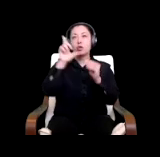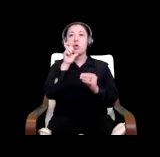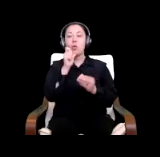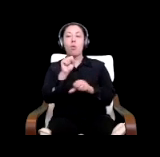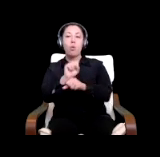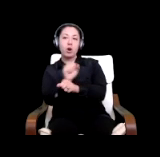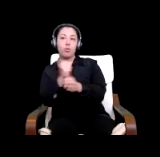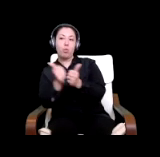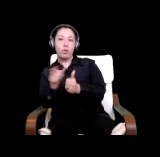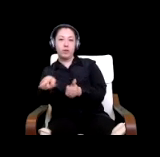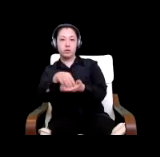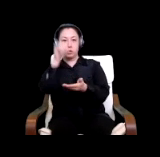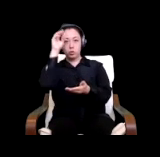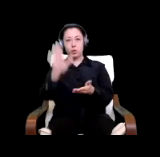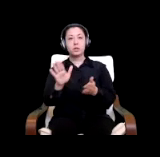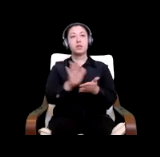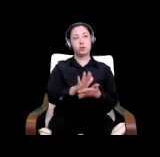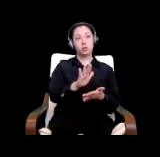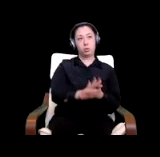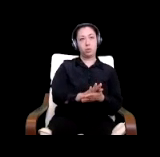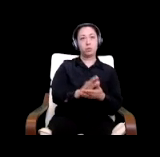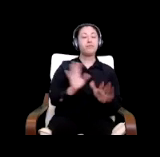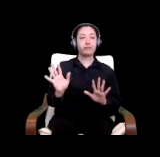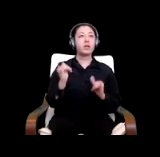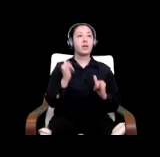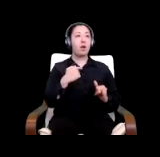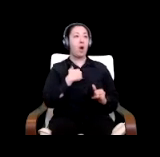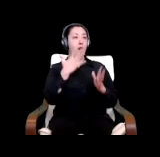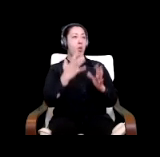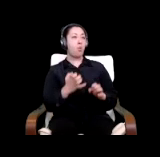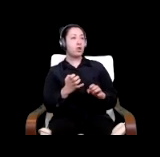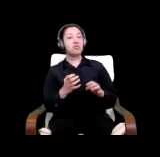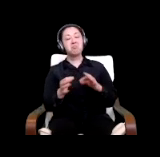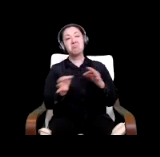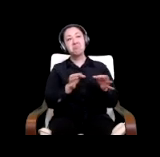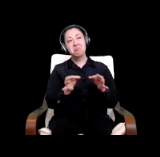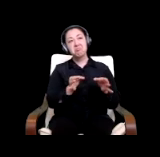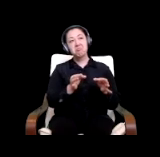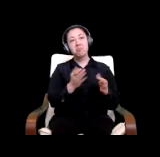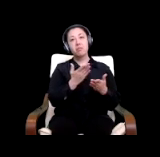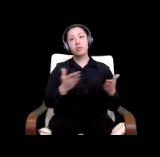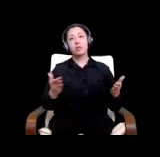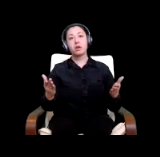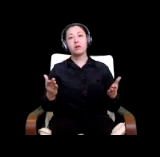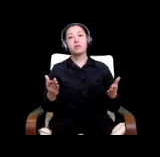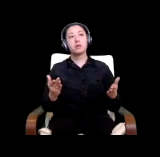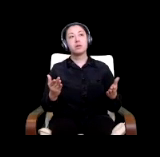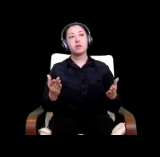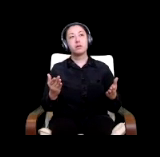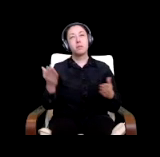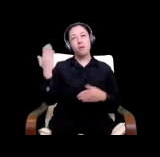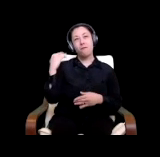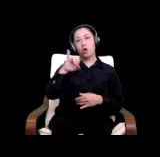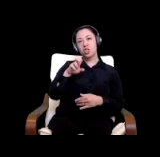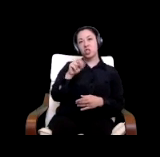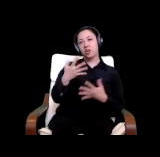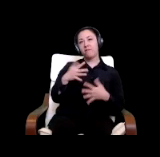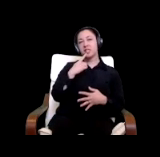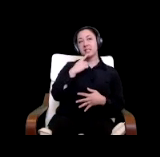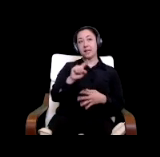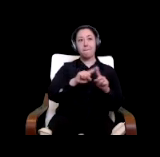I will briefly touch on what Jen has mentioned already. I want to highlight the mentors that